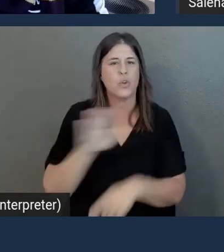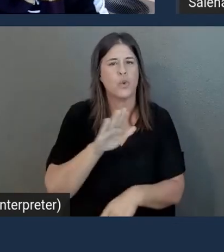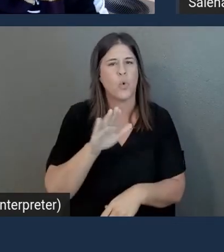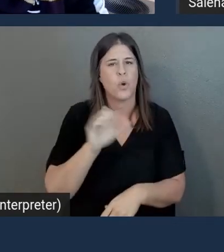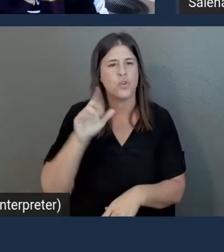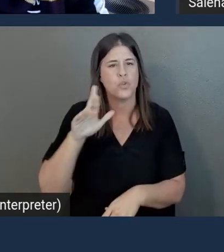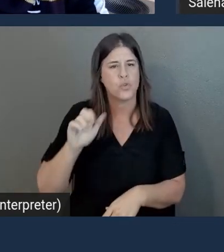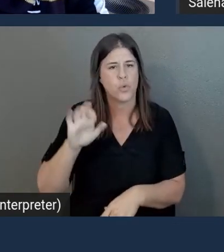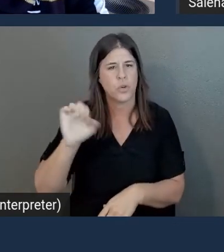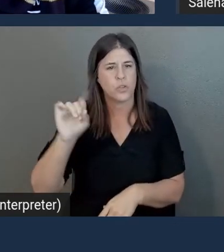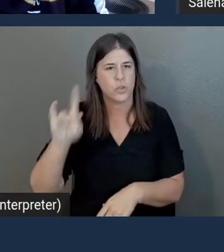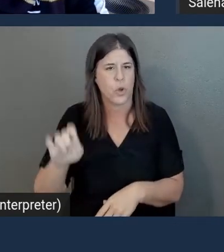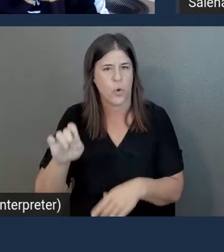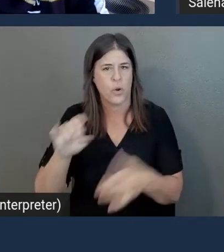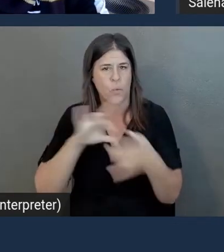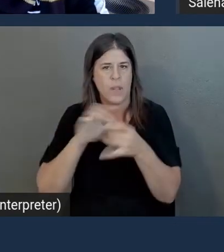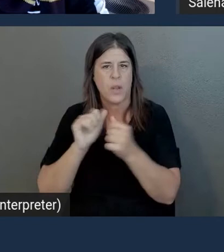on places that you wouldn't want it to be.